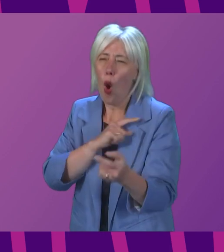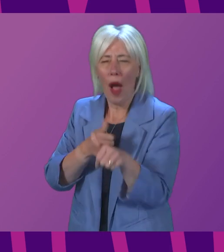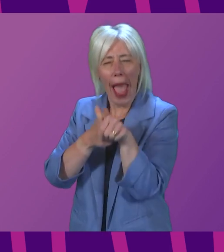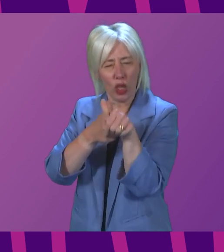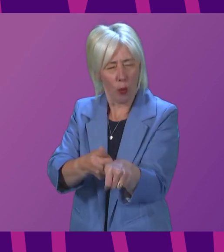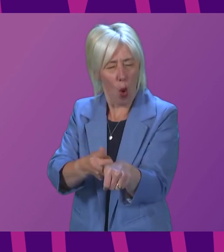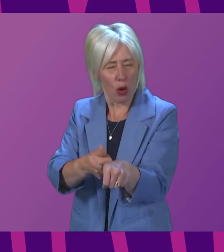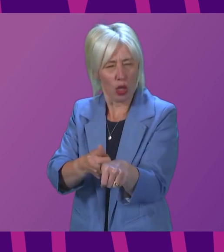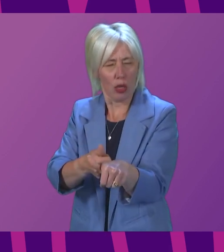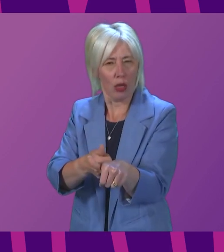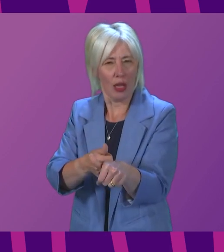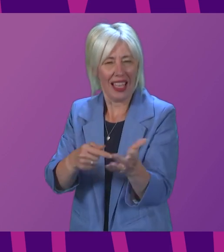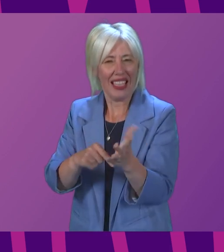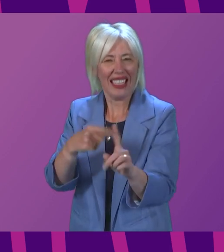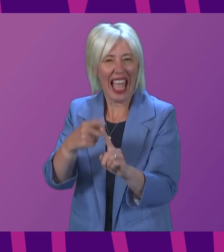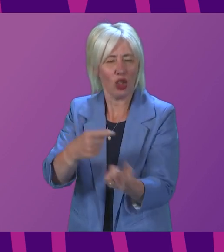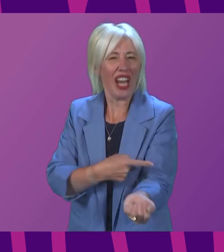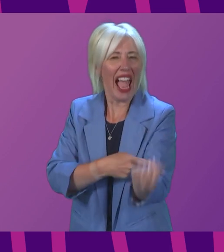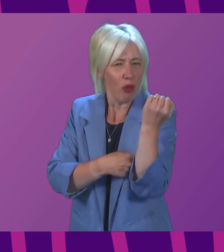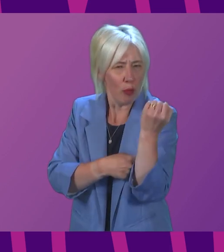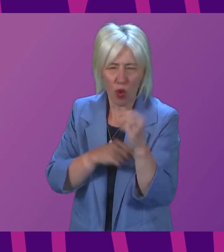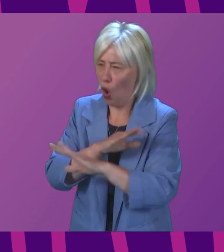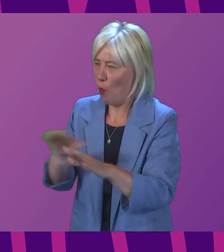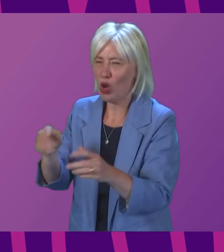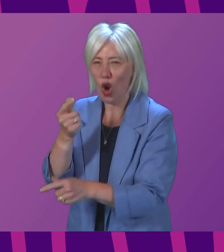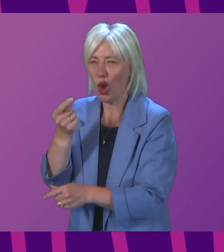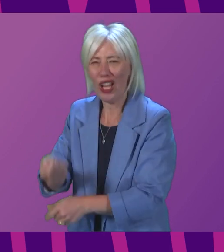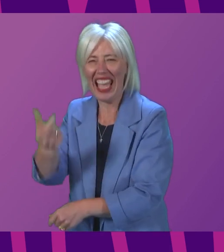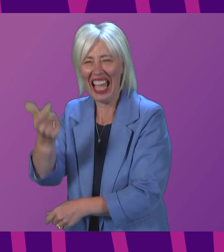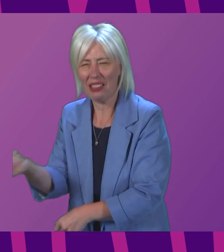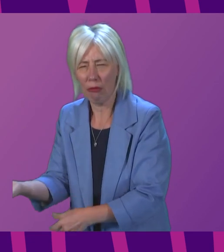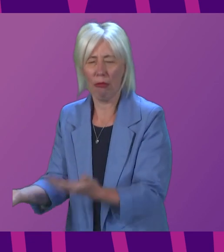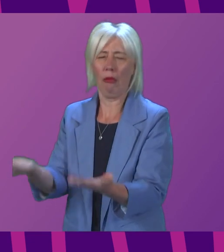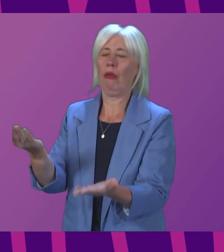Frankly, Scotland deserves better. The Scottish Government has the power to act, too.